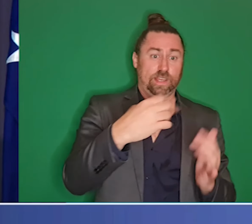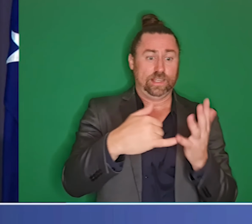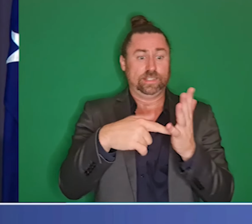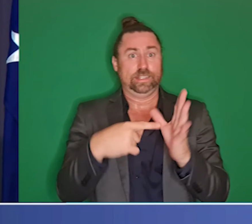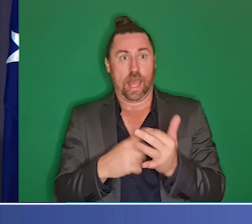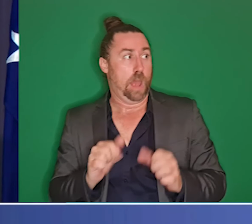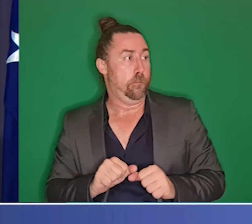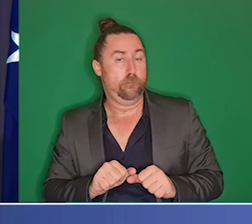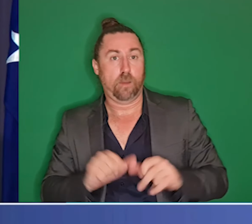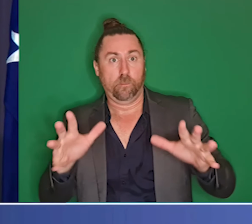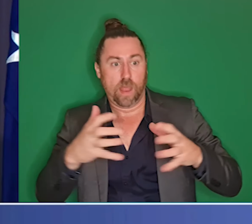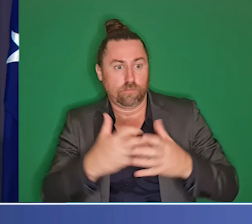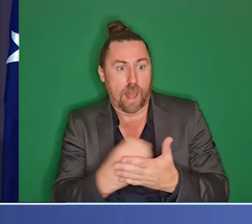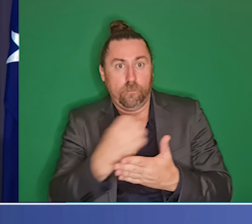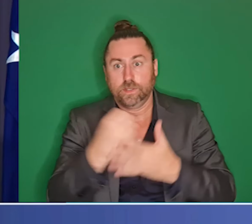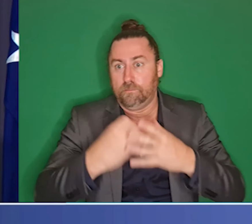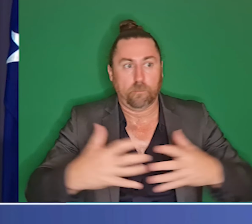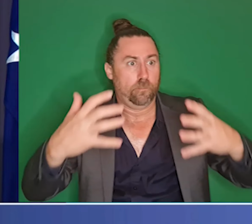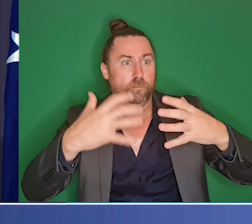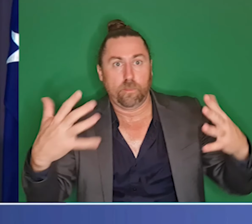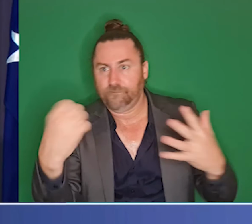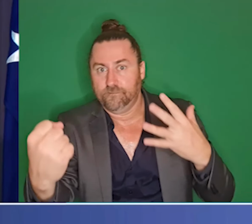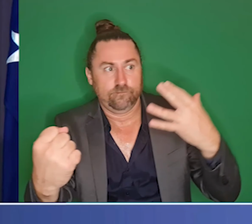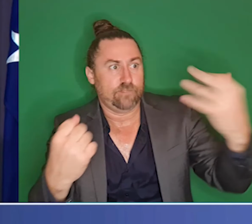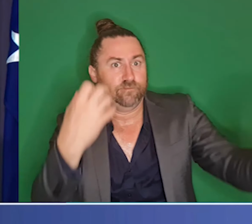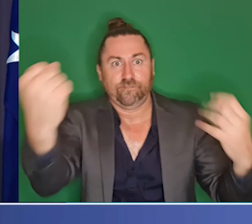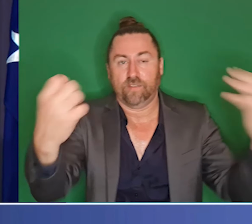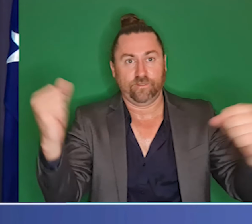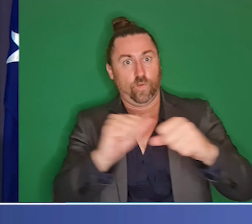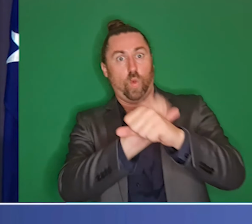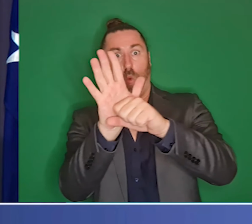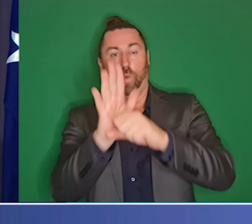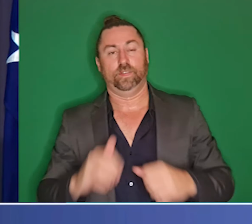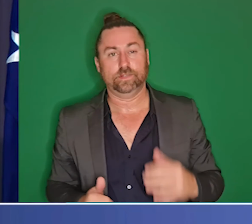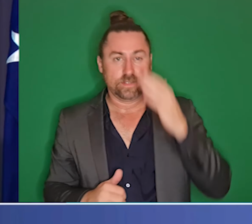of the COVID-19 pandemic, they have a cadence to them.